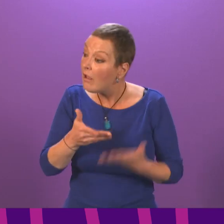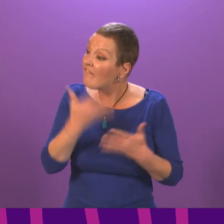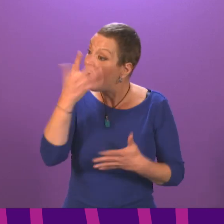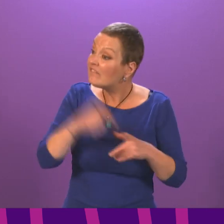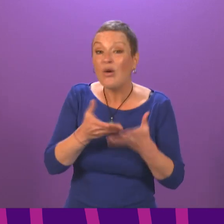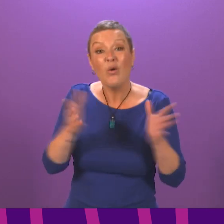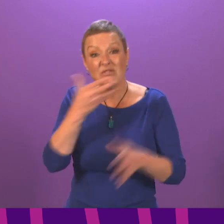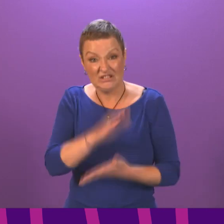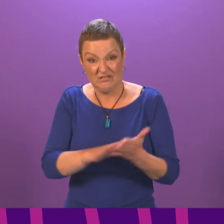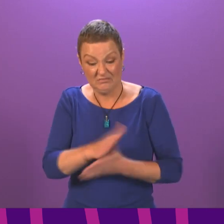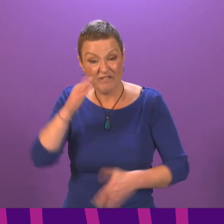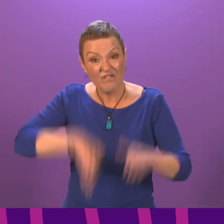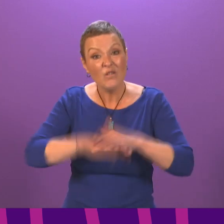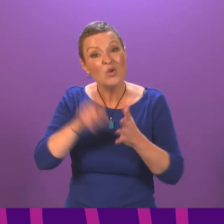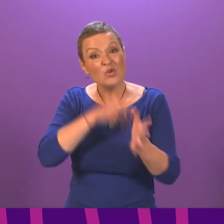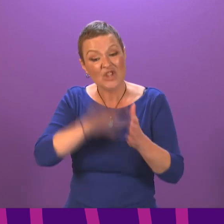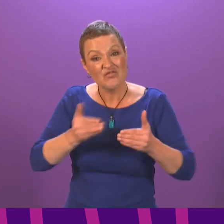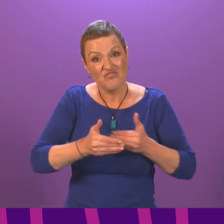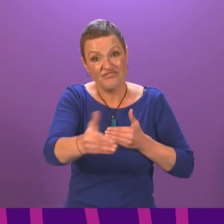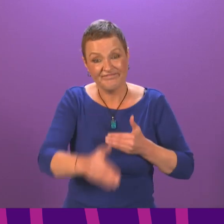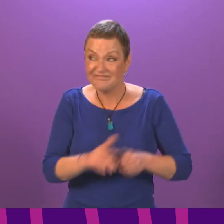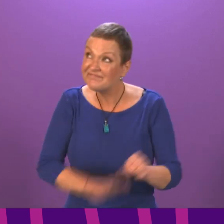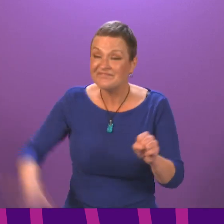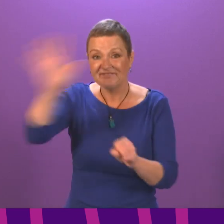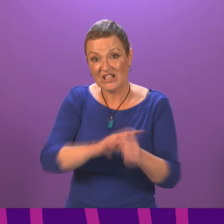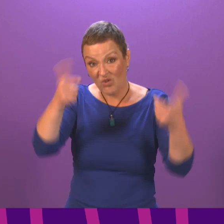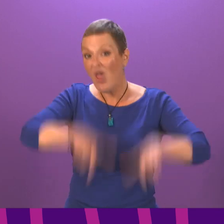This morning, at the COVID-19 Committee, the national clinical director confirmed that